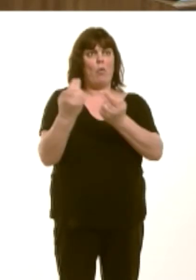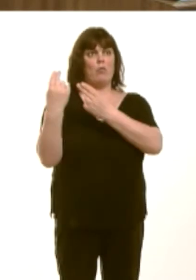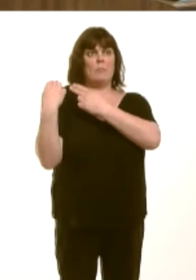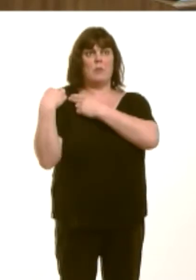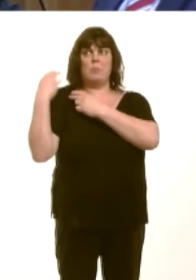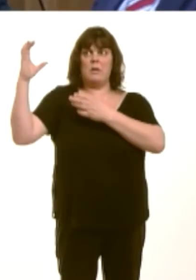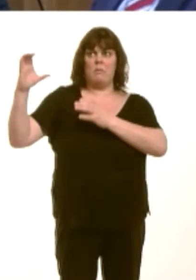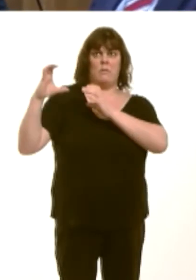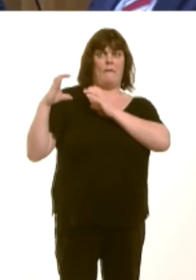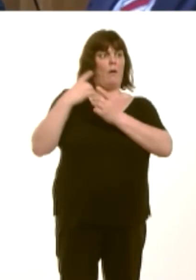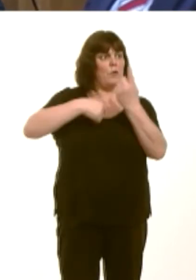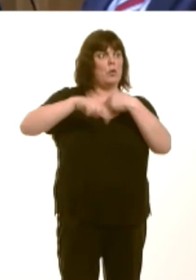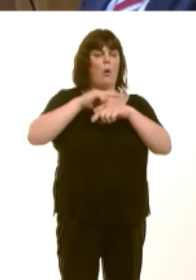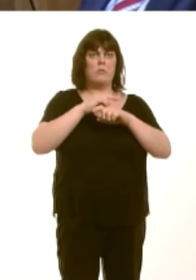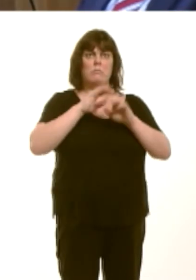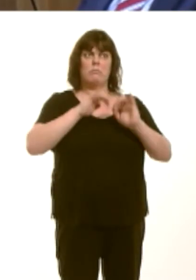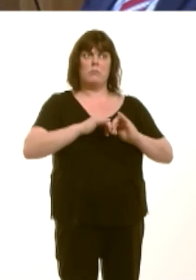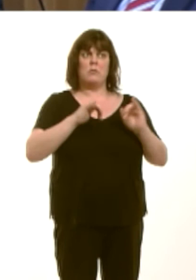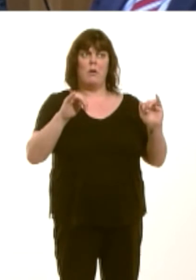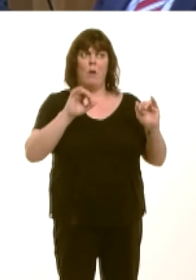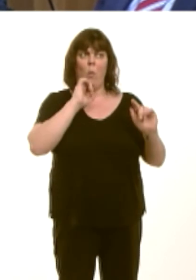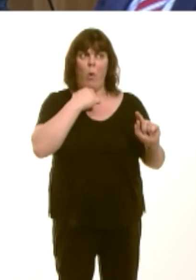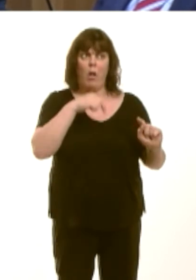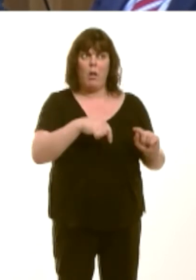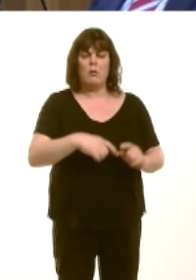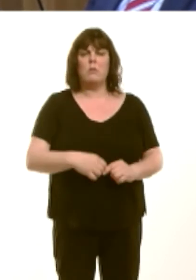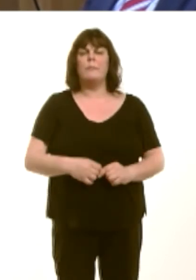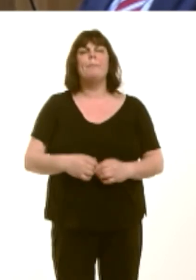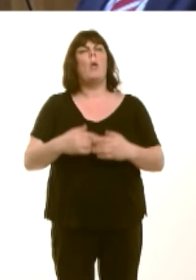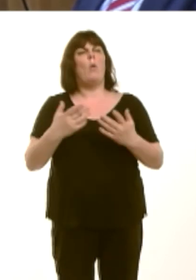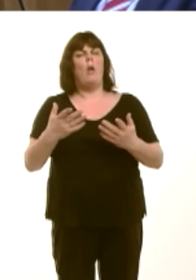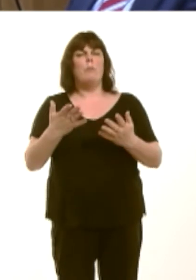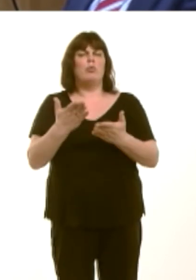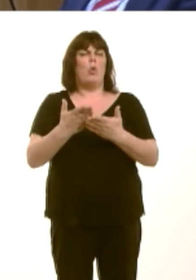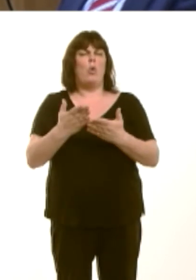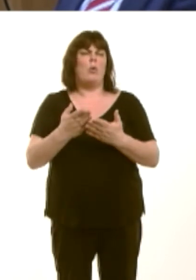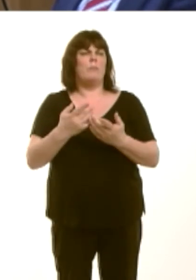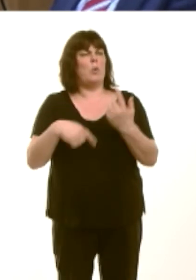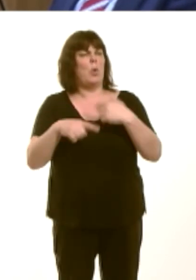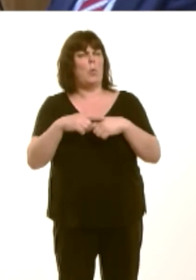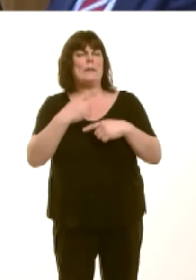Carwyn Jones: Well, Iím sure there are other parties in the Chamber that would take the same view as me and say, ëWell, there was no agreement; we were never asked to agree,